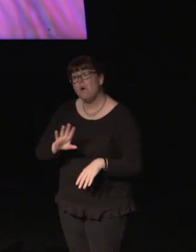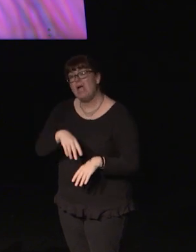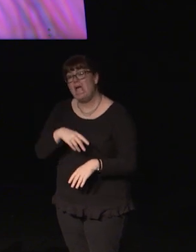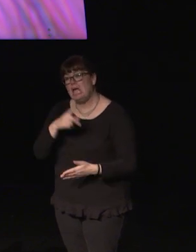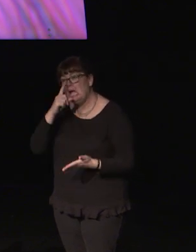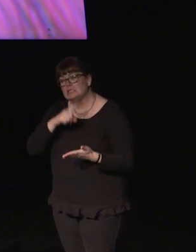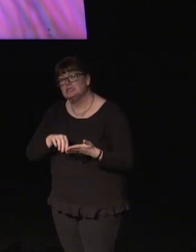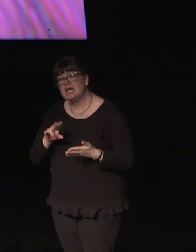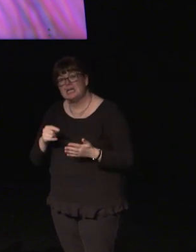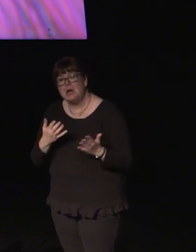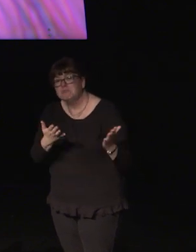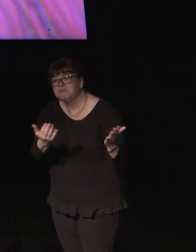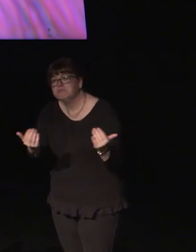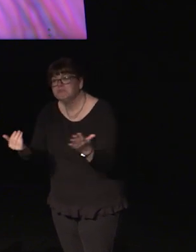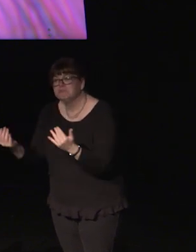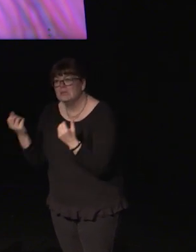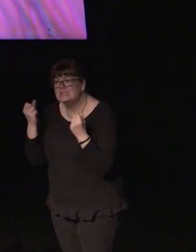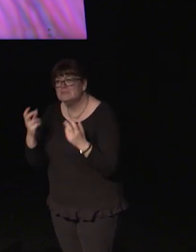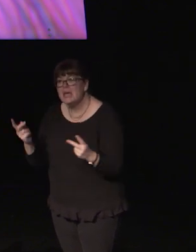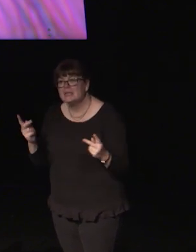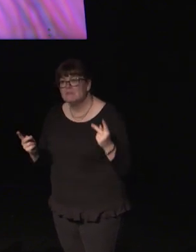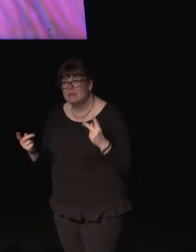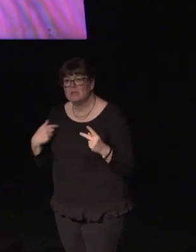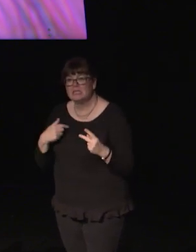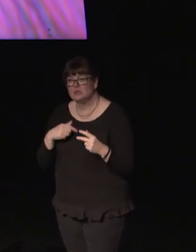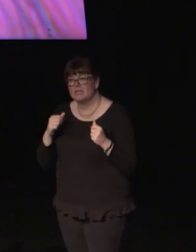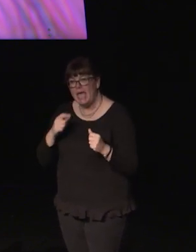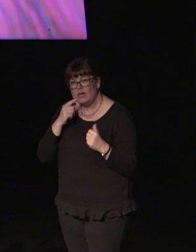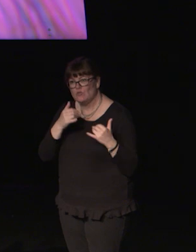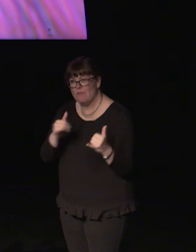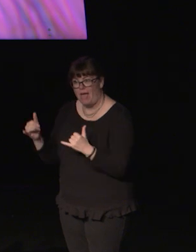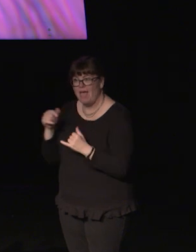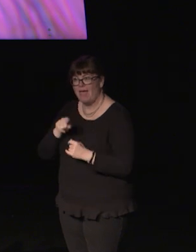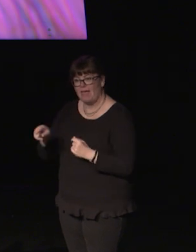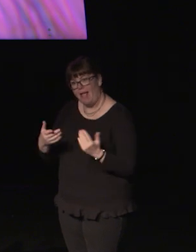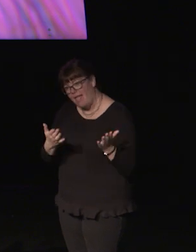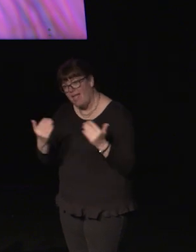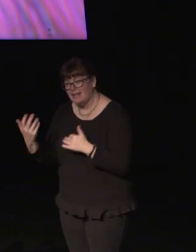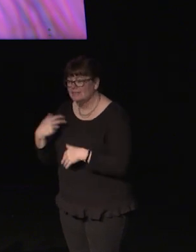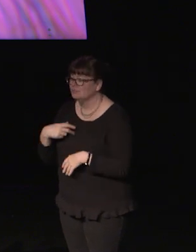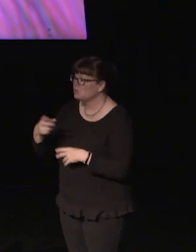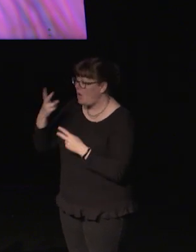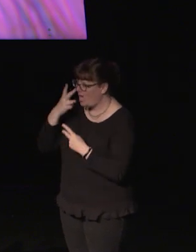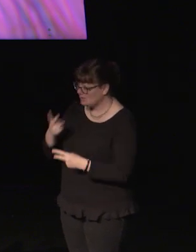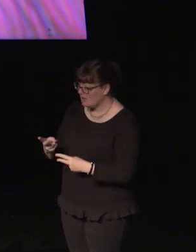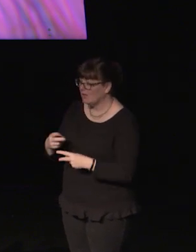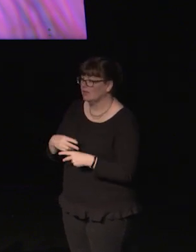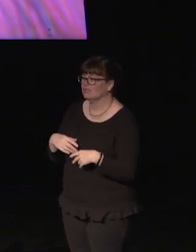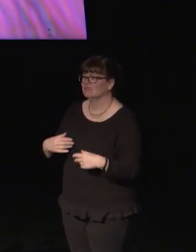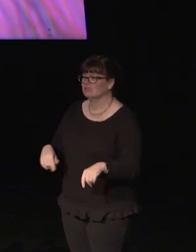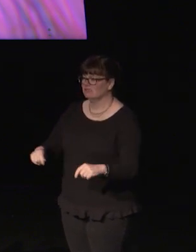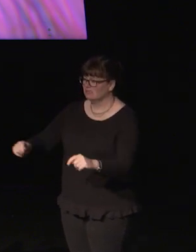I want as many people as we can to play this." I saw it. It had like large dialogue,